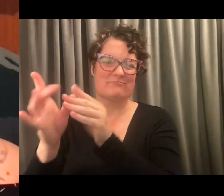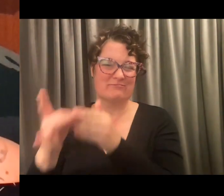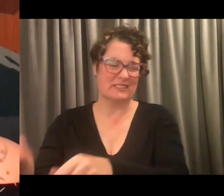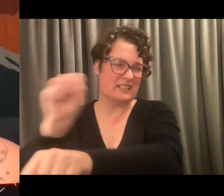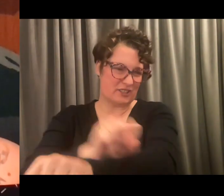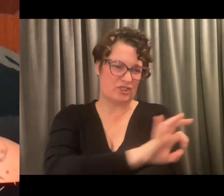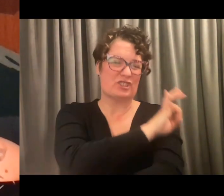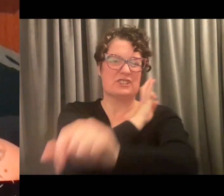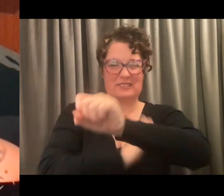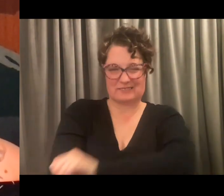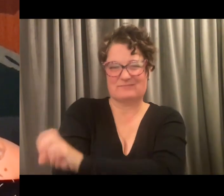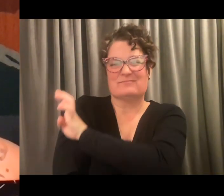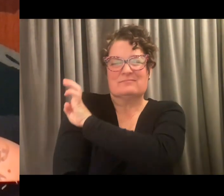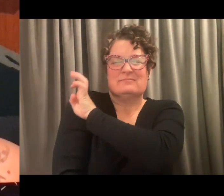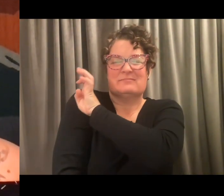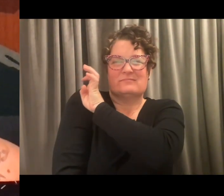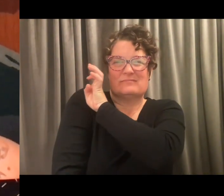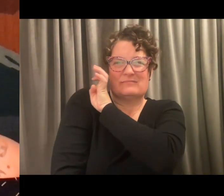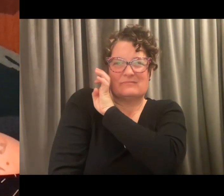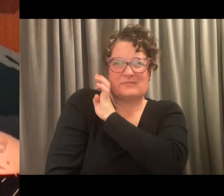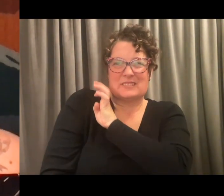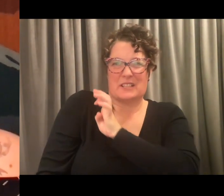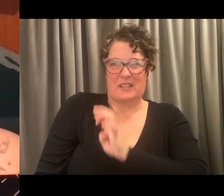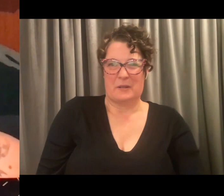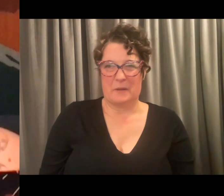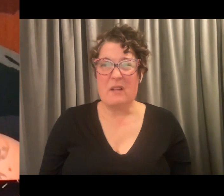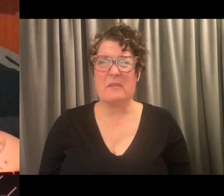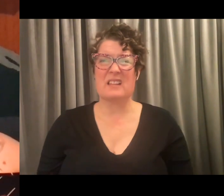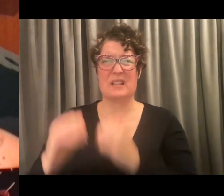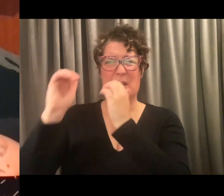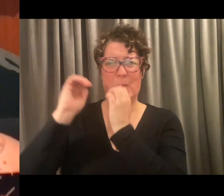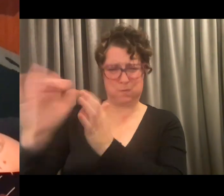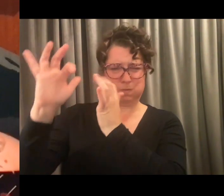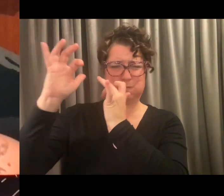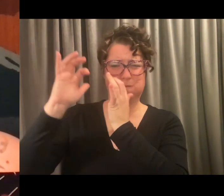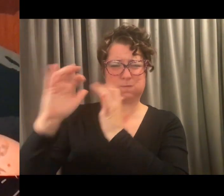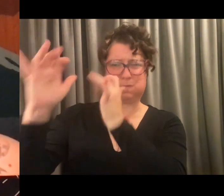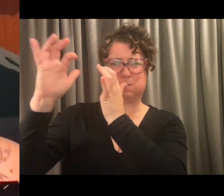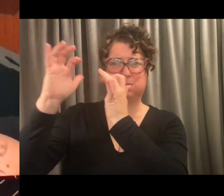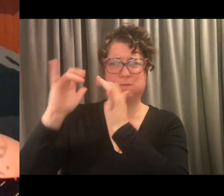Trumpets were blasting, young and old and in between, a lion, an eagle, a